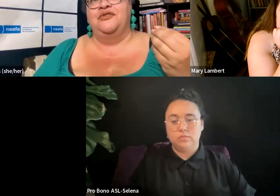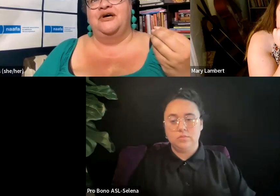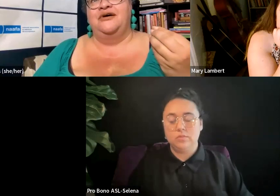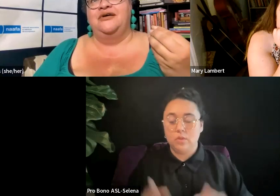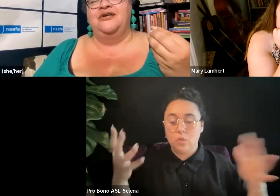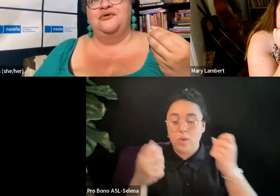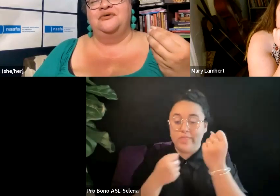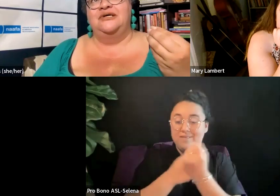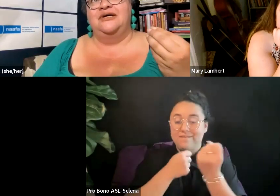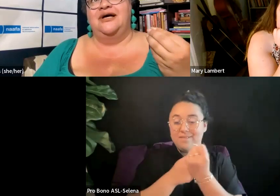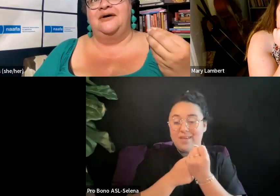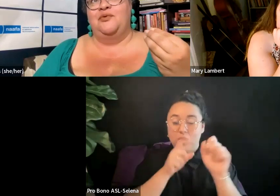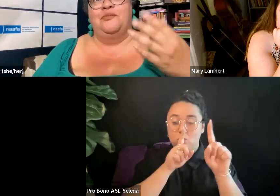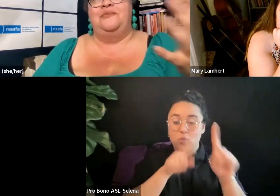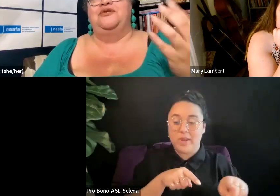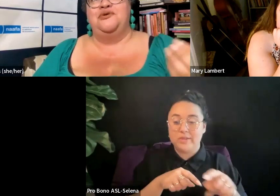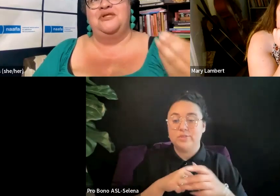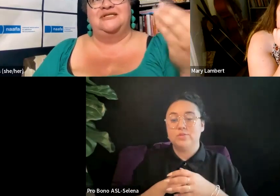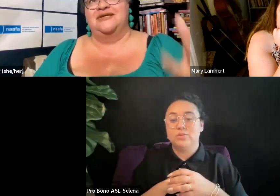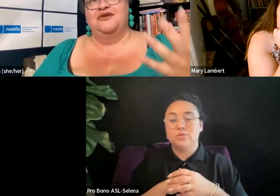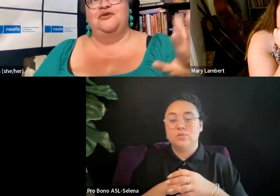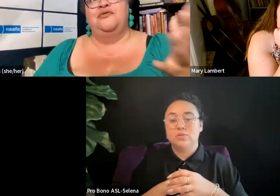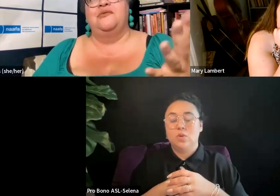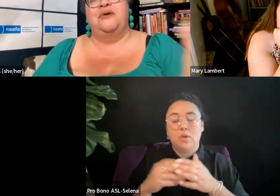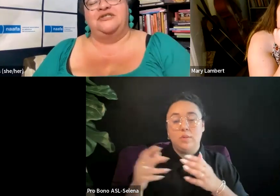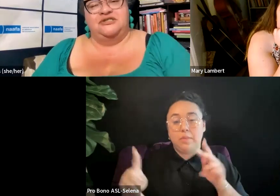or the, you know, or people newly discovering you, their reaction